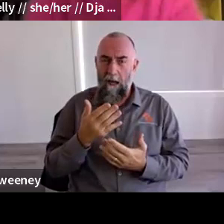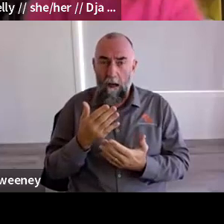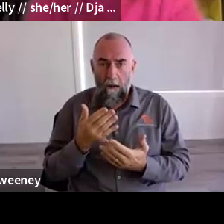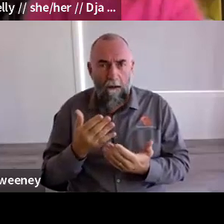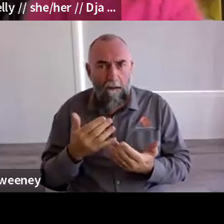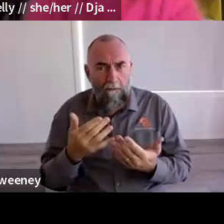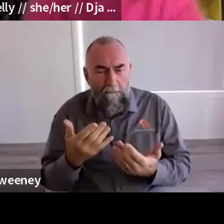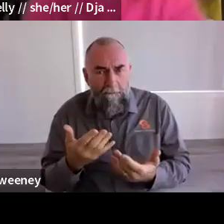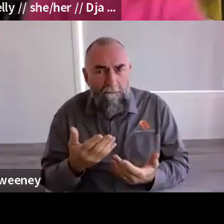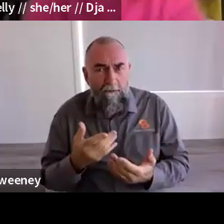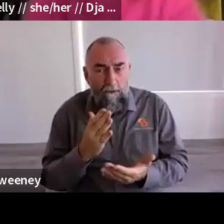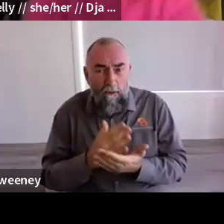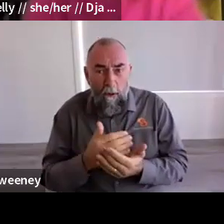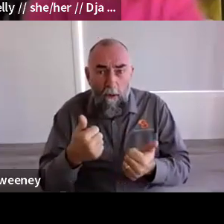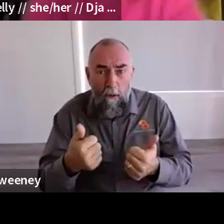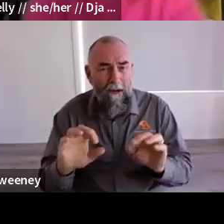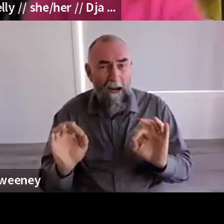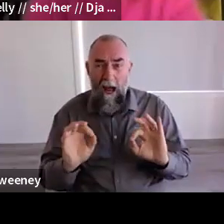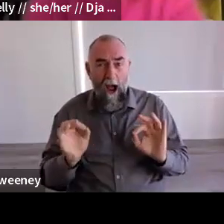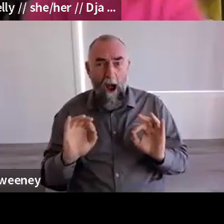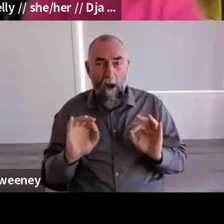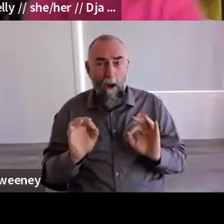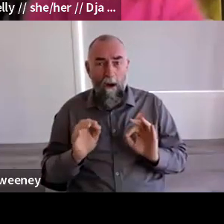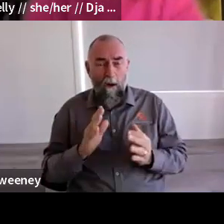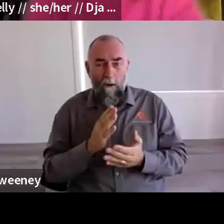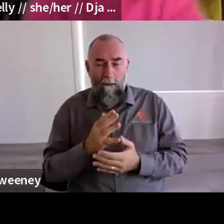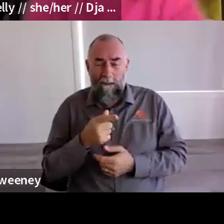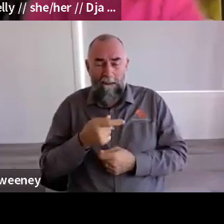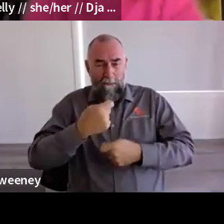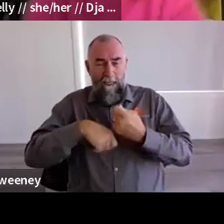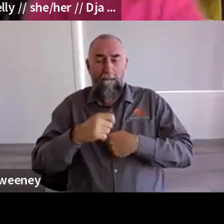$100,000 to replace that, they said fine, we won't have an opening act at